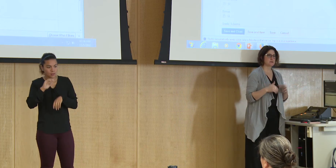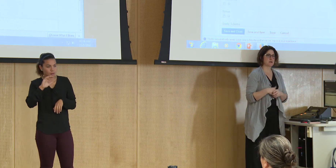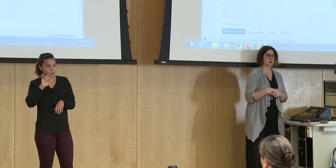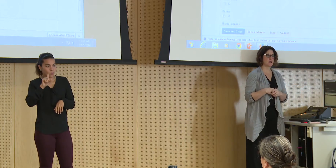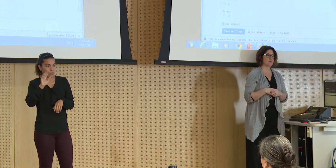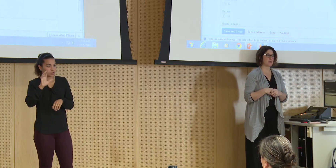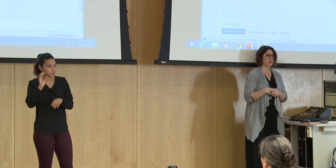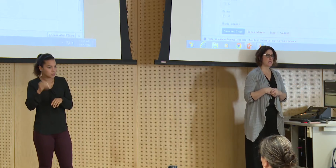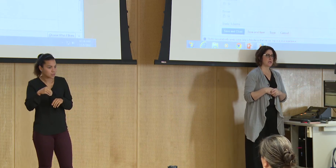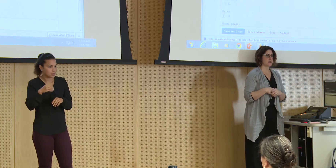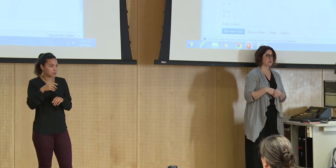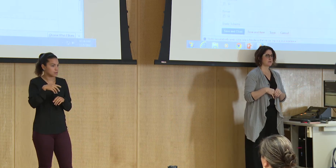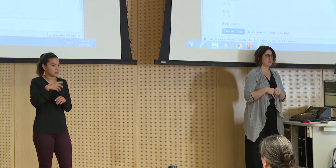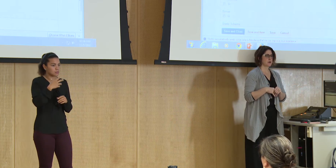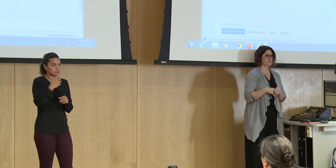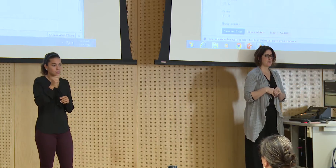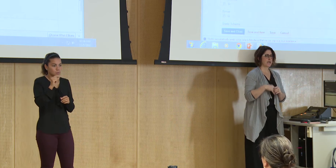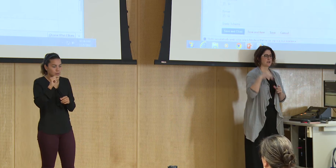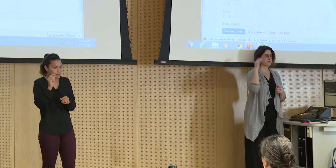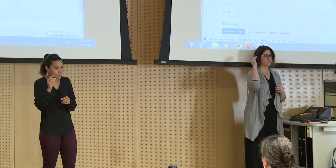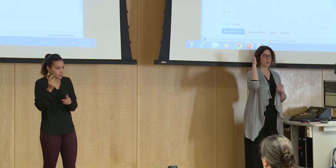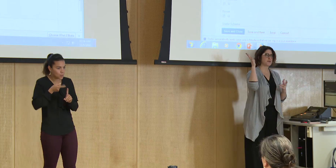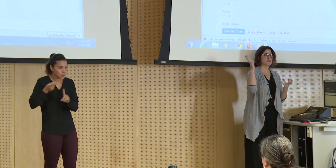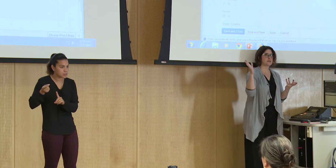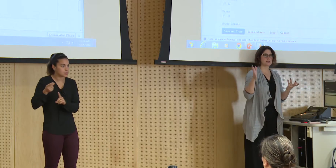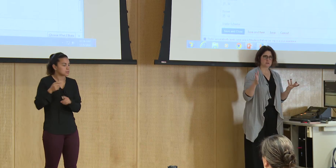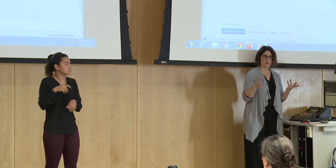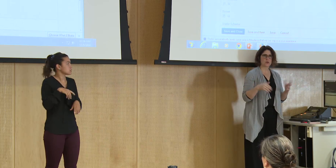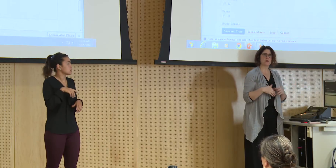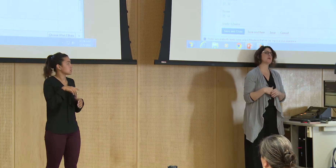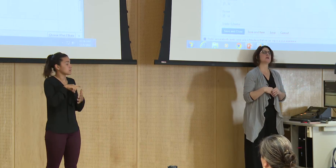there are five points they can get total.